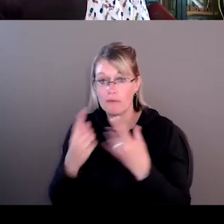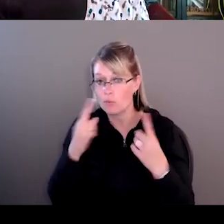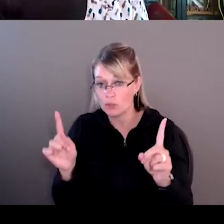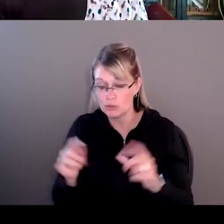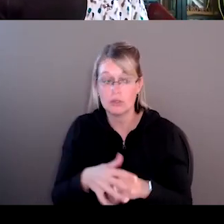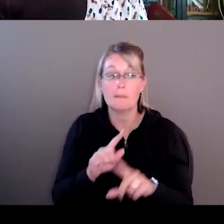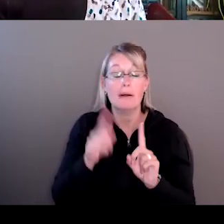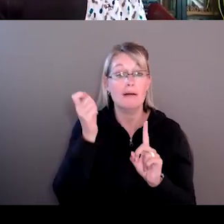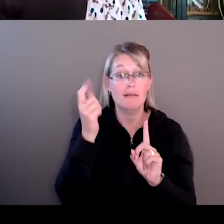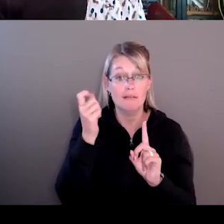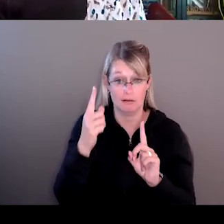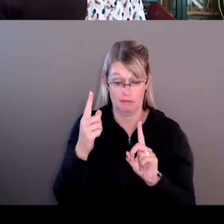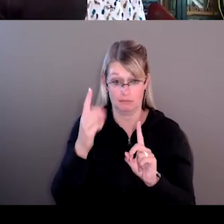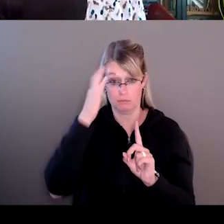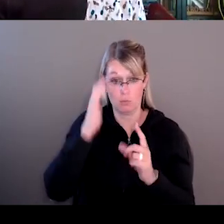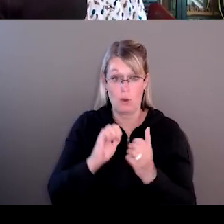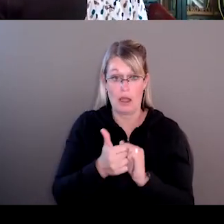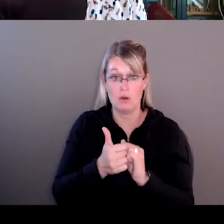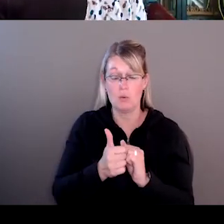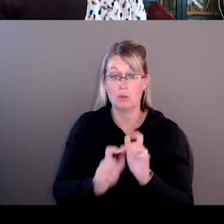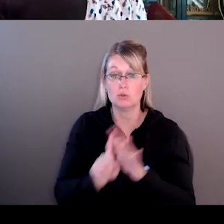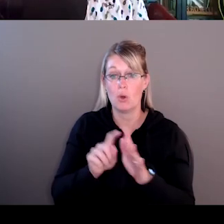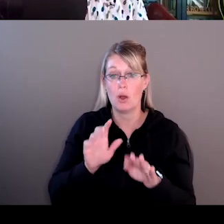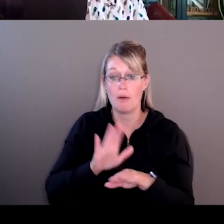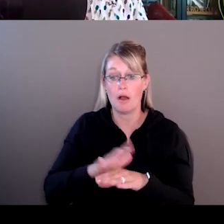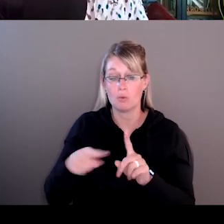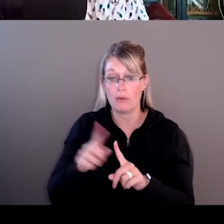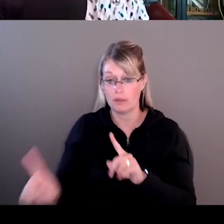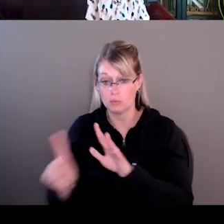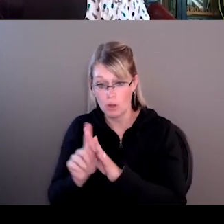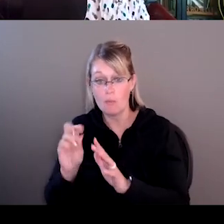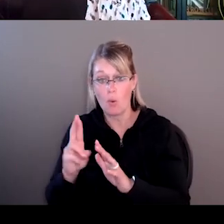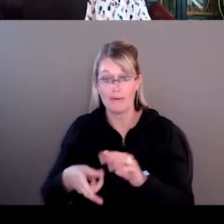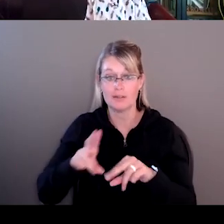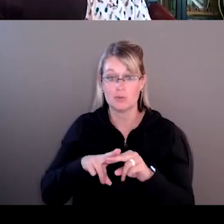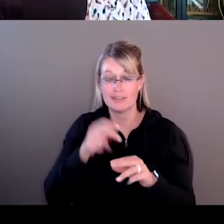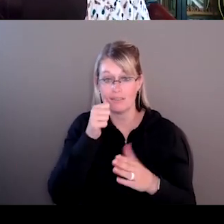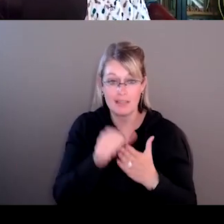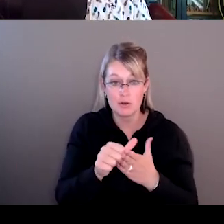But be mindful of how they will wrap when the user scales the text or letter or word spacing.